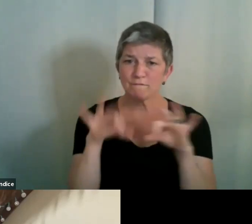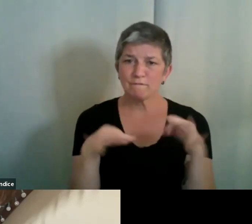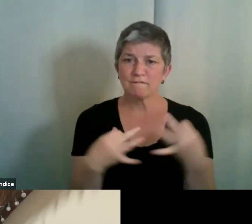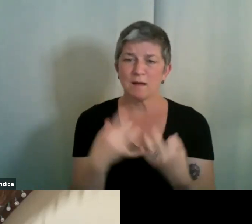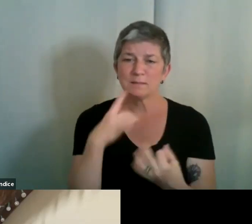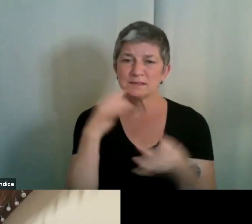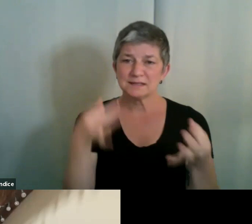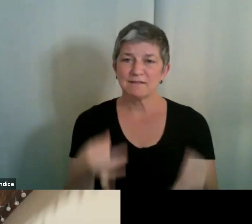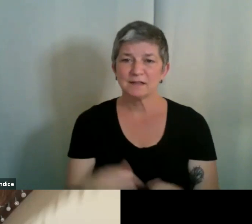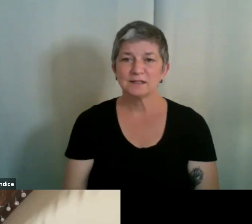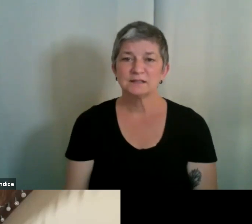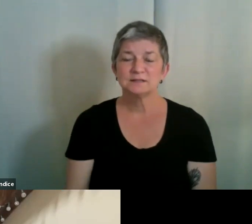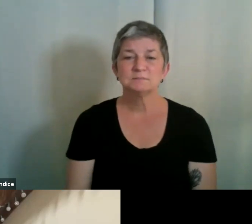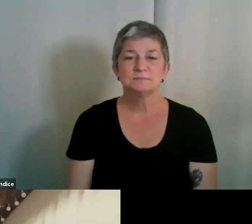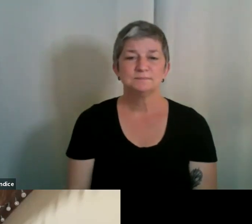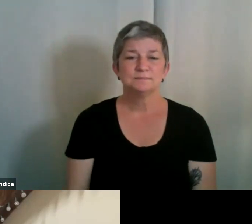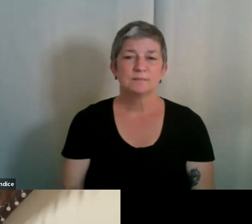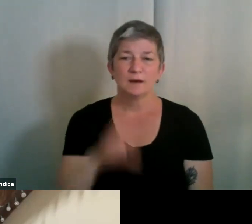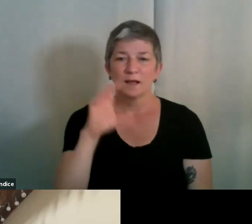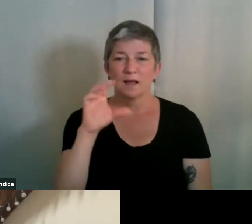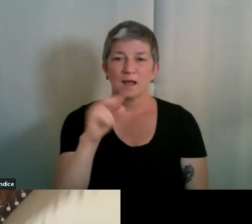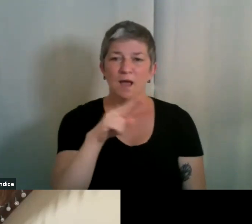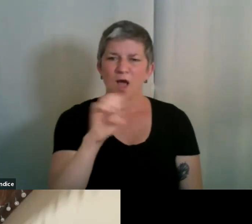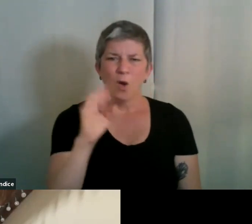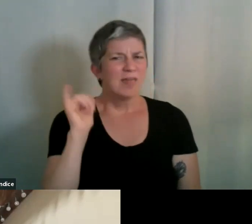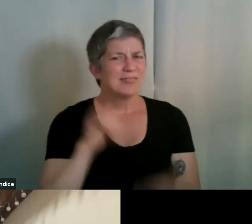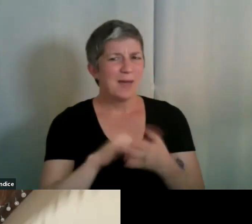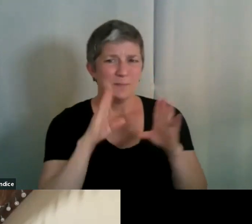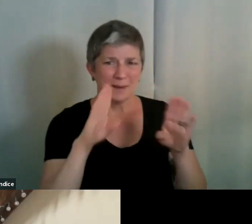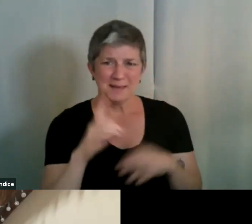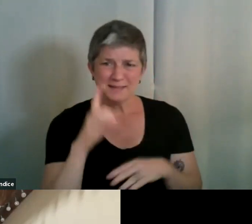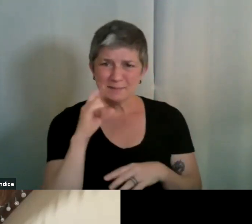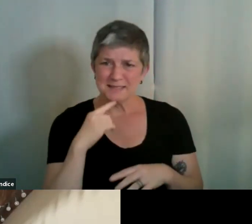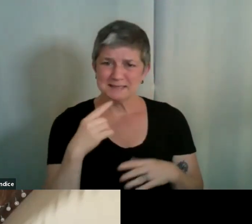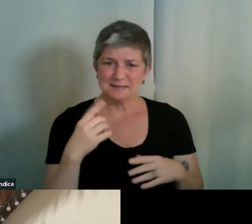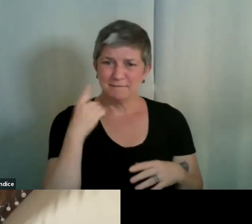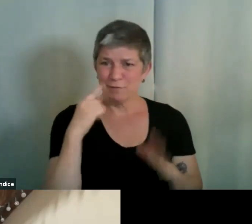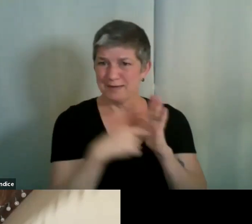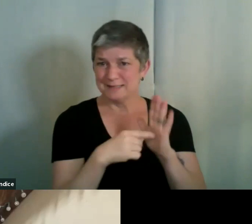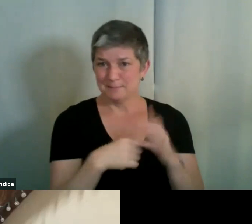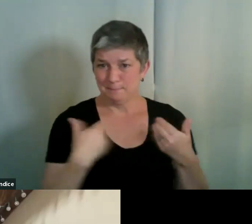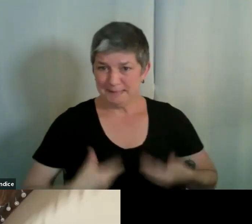Connie Vandarakis: yeah, I think that would be fabulous. Because here, you know, just me for an example, I'm in higher